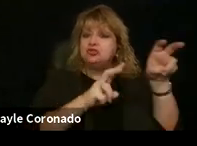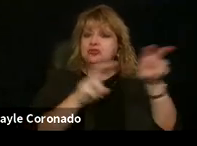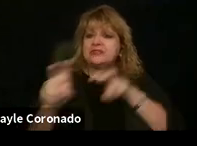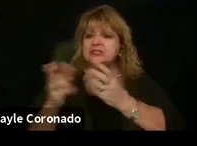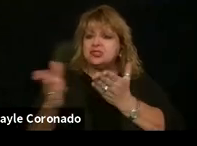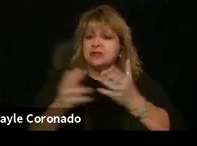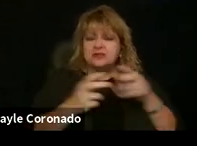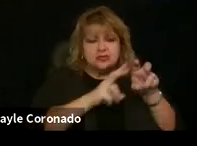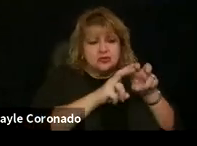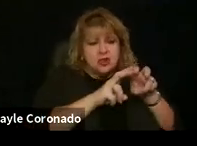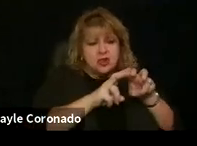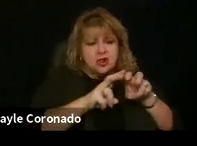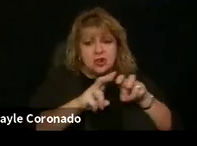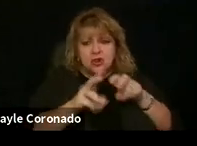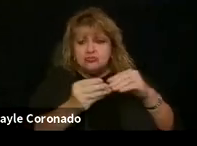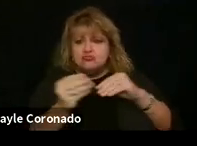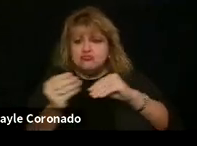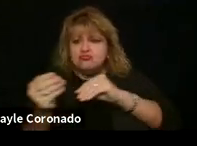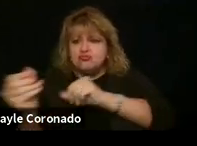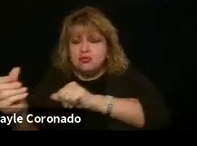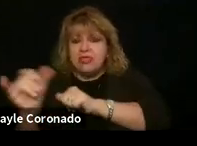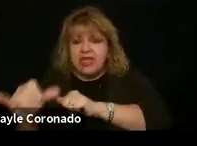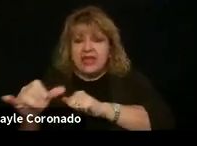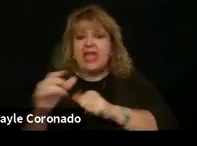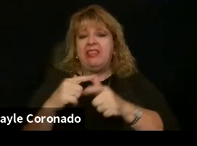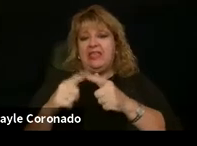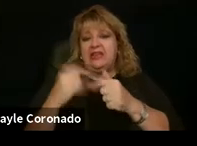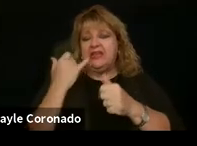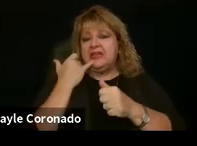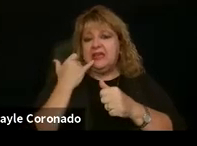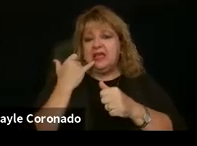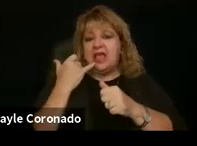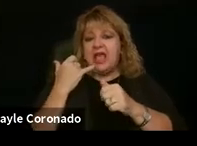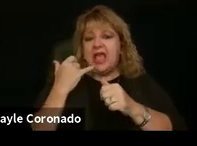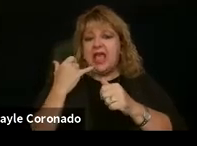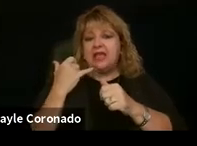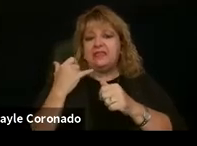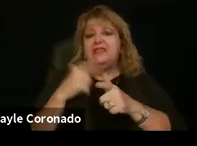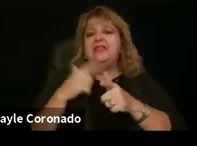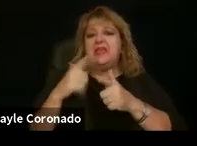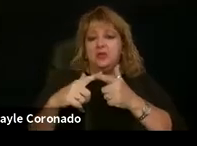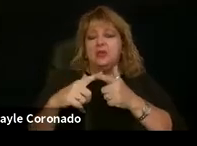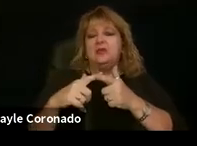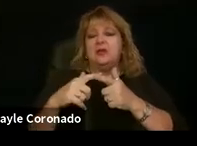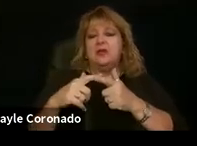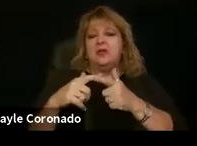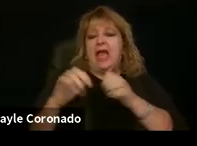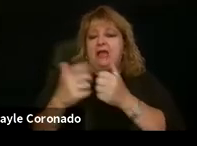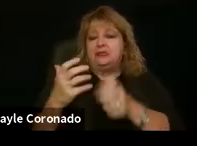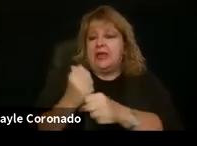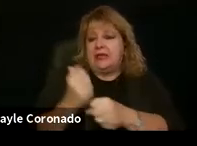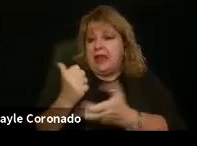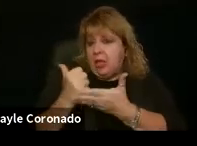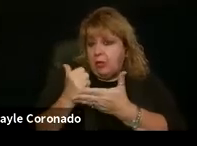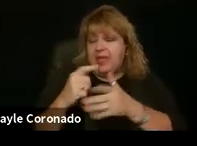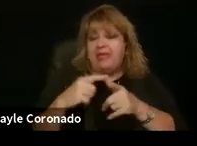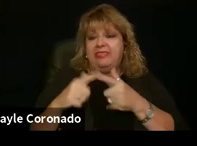And then of course if we have time questions. So just jumping into it.